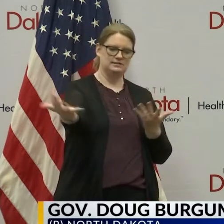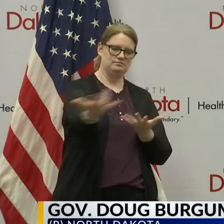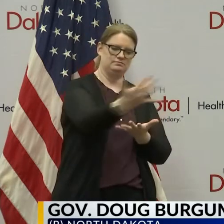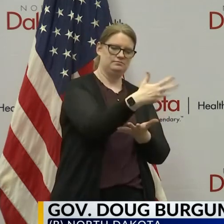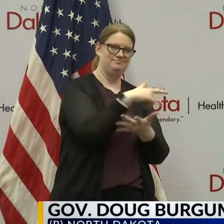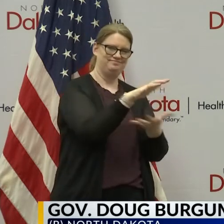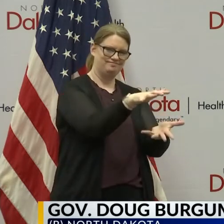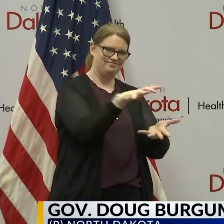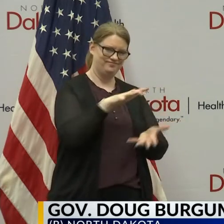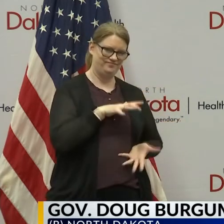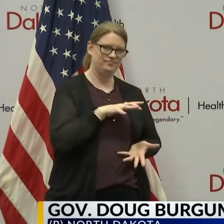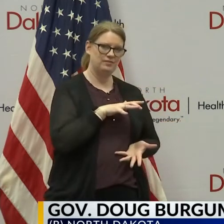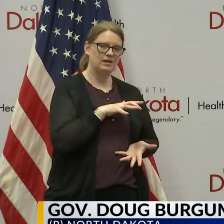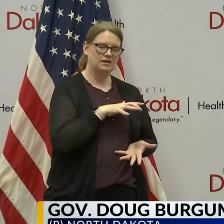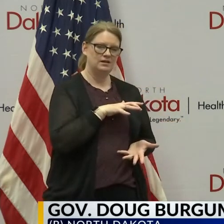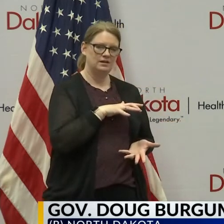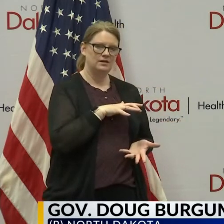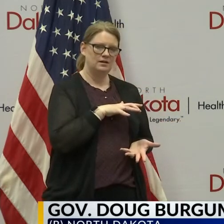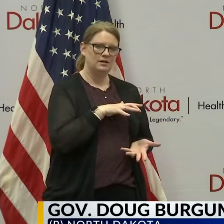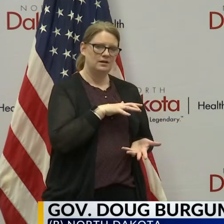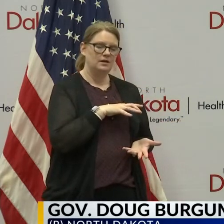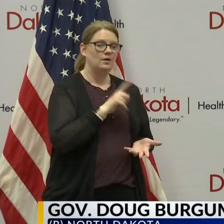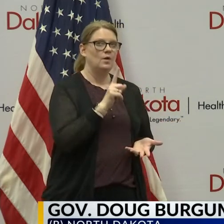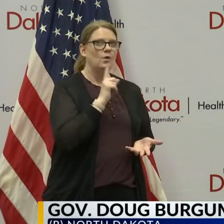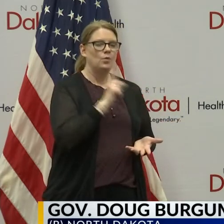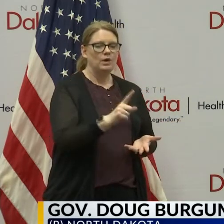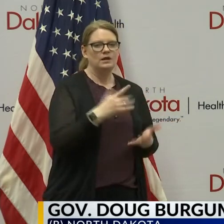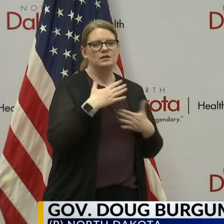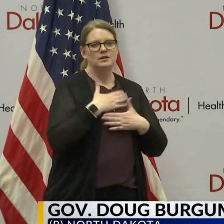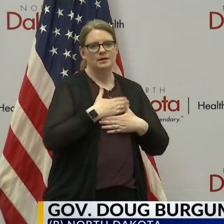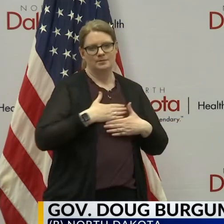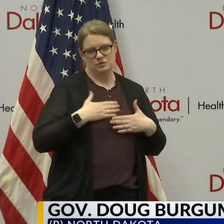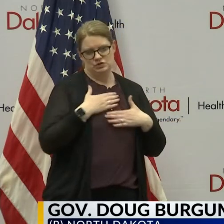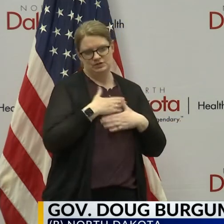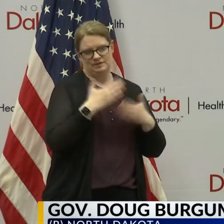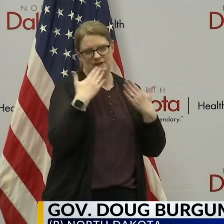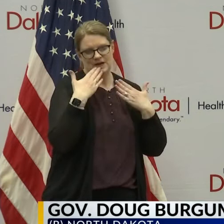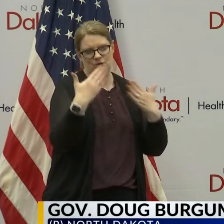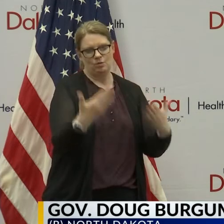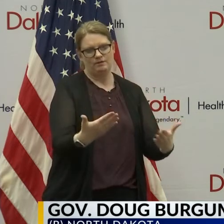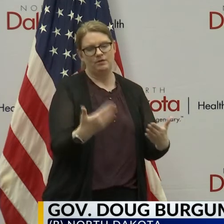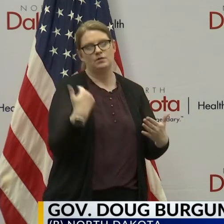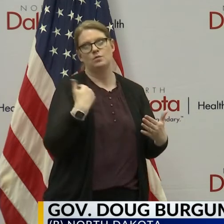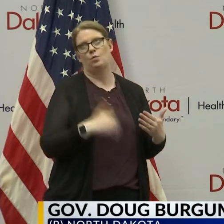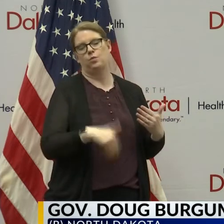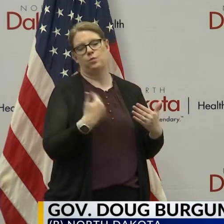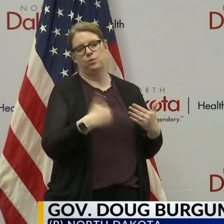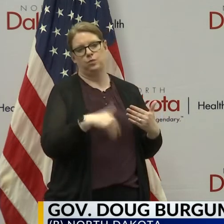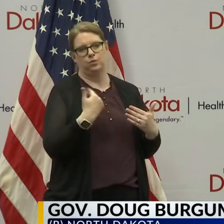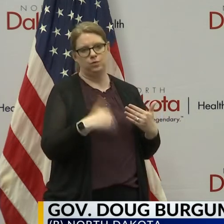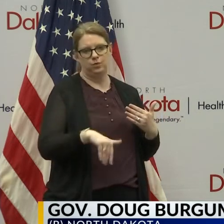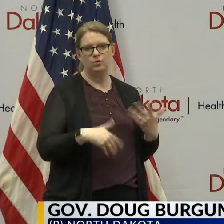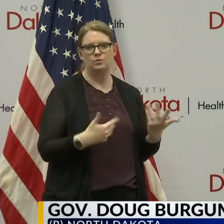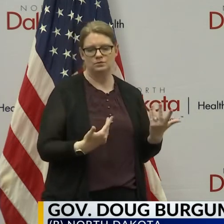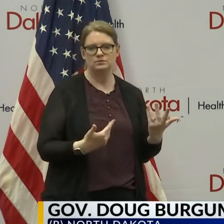STATE ELECTED OFFICIALS AND OTHER EXECUTIVE BRANCH OFFICES WERE INVITED TO THE SAME. A NUMBER OF THOSE IDEAS HAVE BEEN COMING FORWARD.